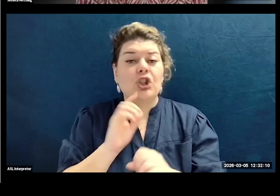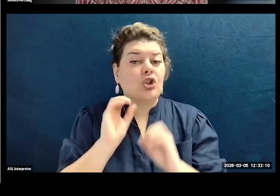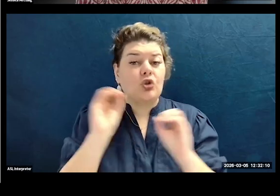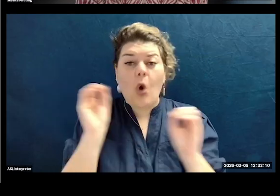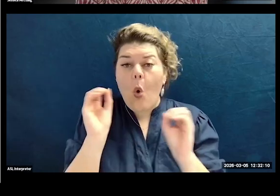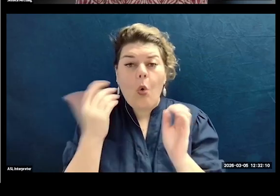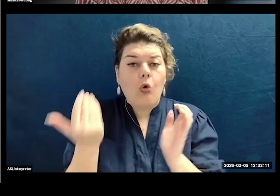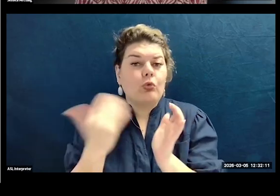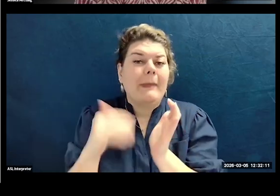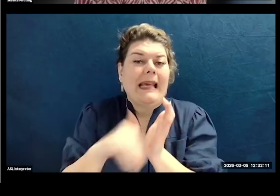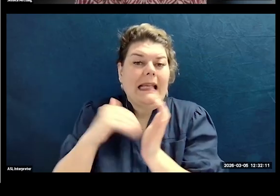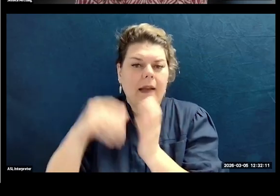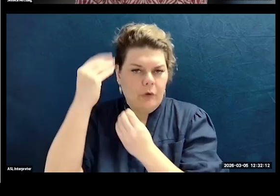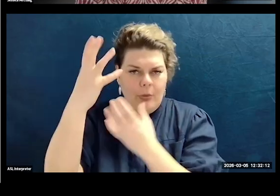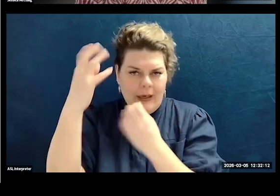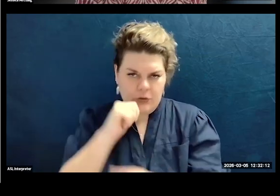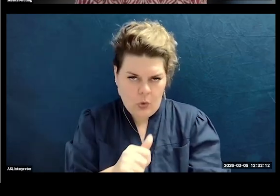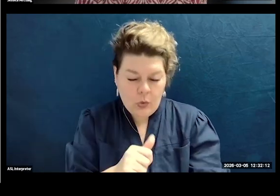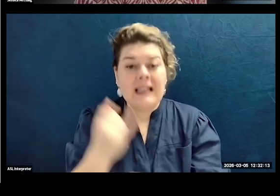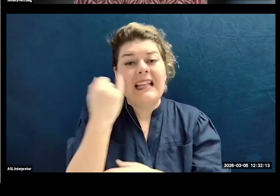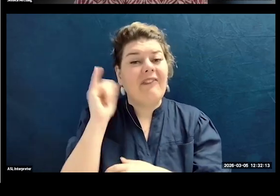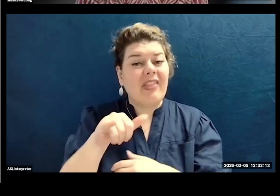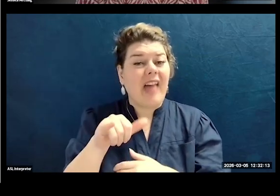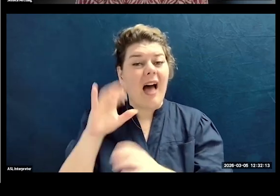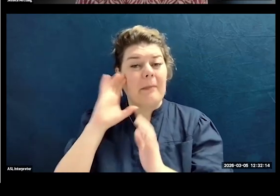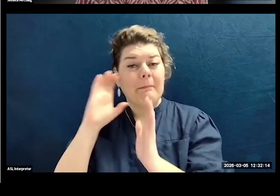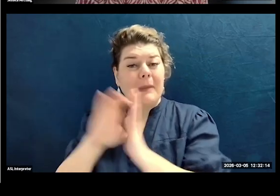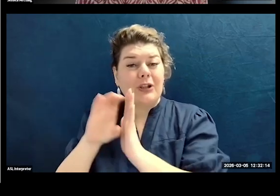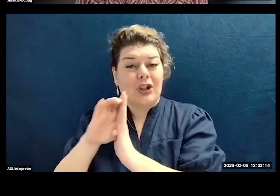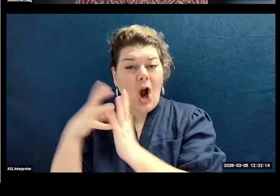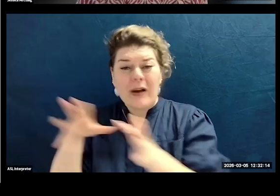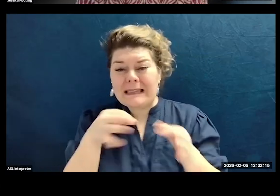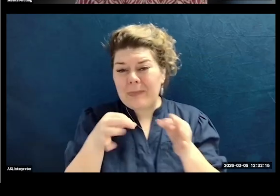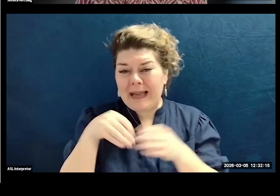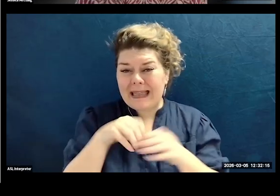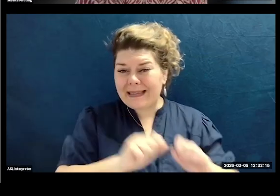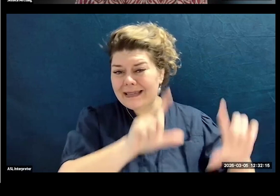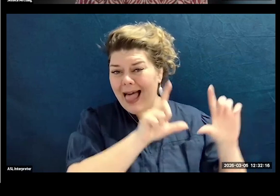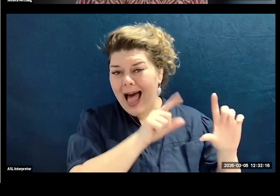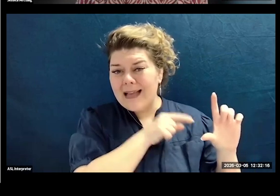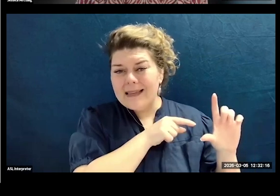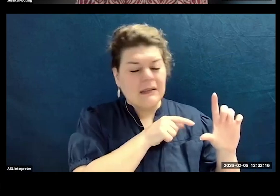in your alt text description that is already provided in any accompanying text. So, again, we don't wanna be redundant,